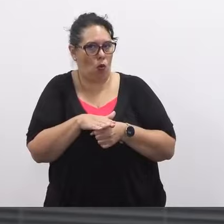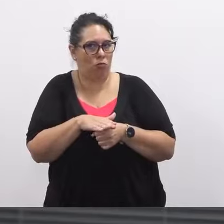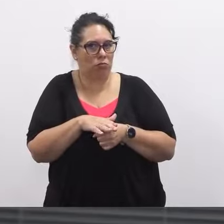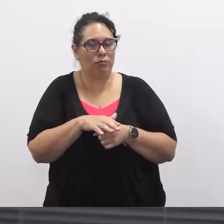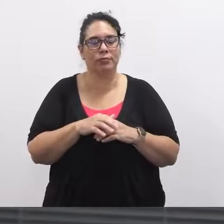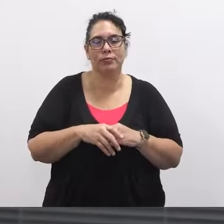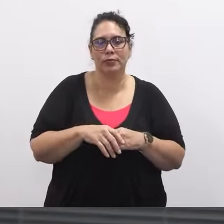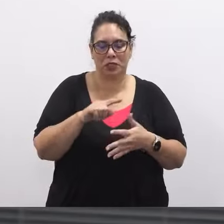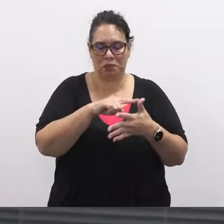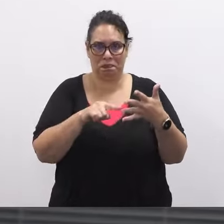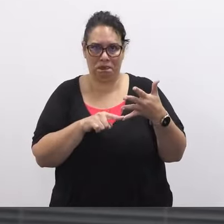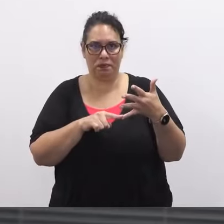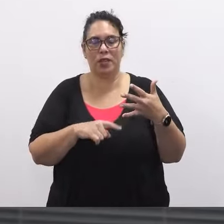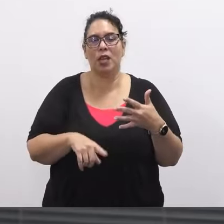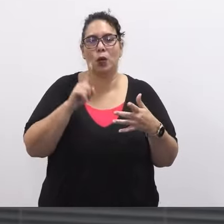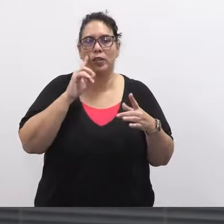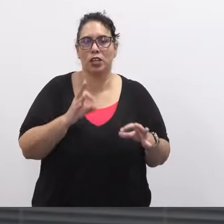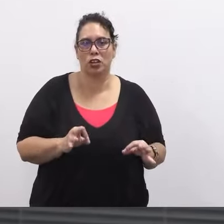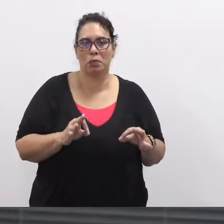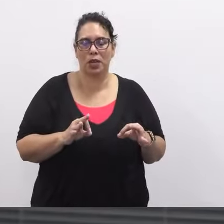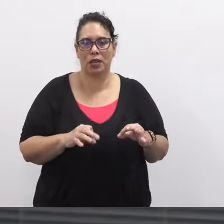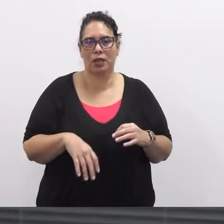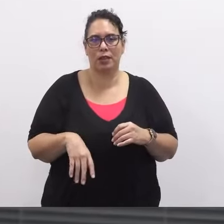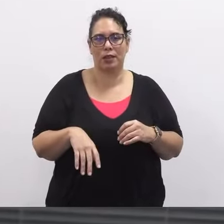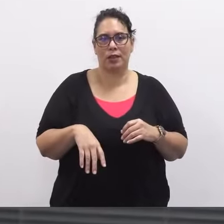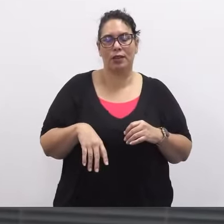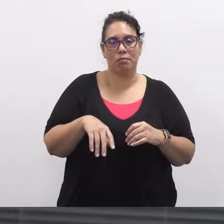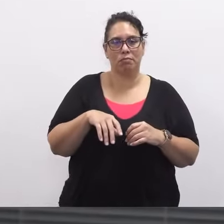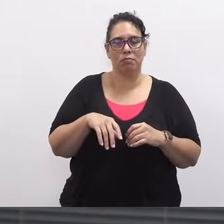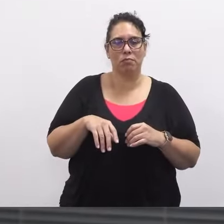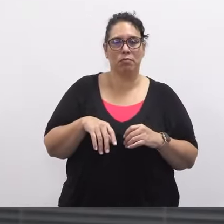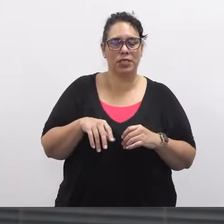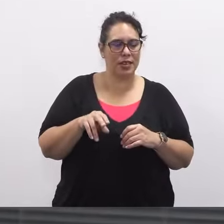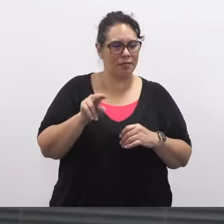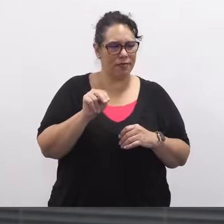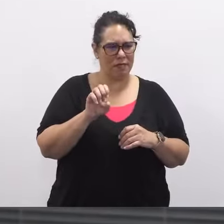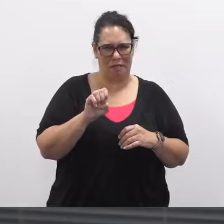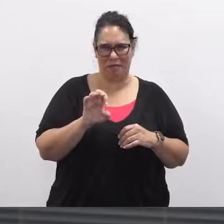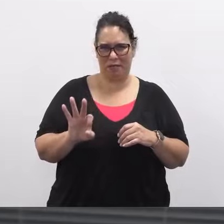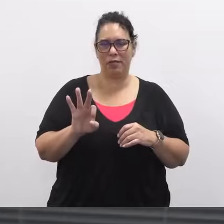At that point in time, we were able to determine that Neff Construction provided the best value for this particular project.